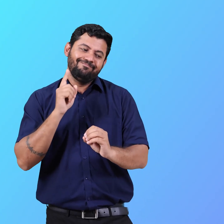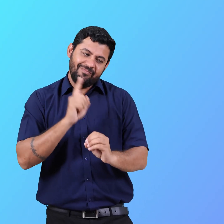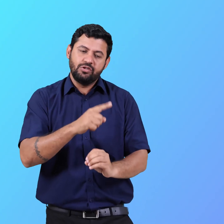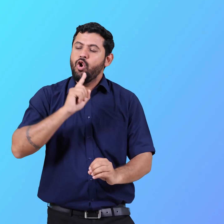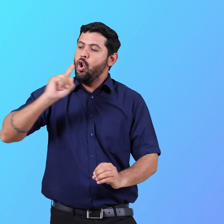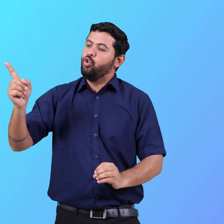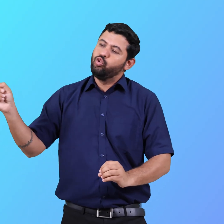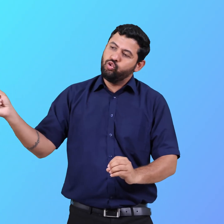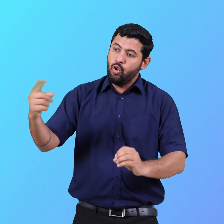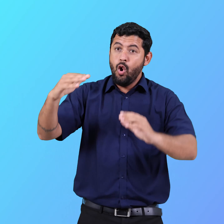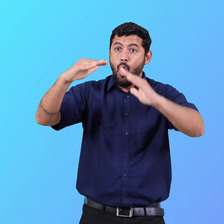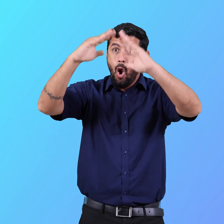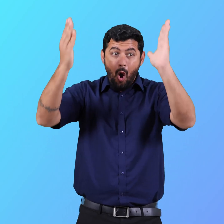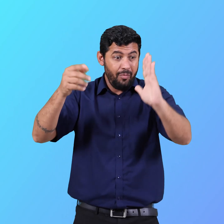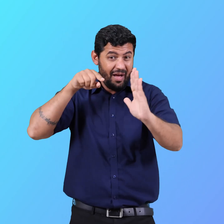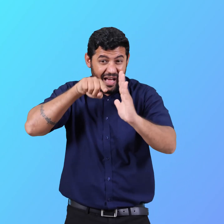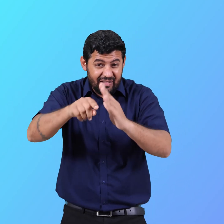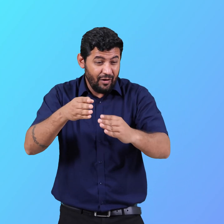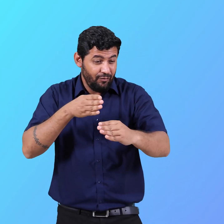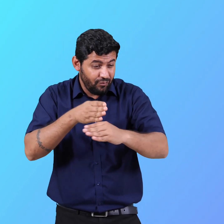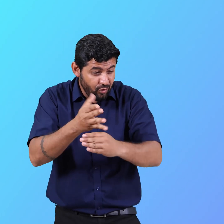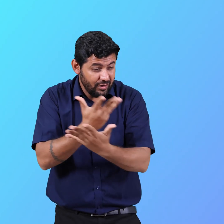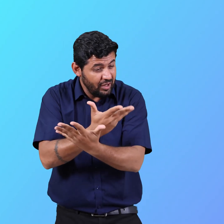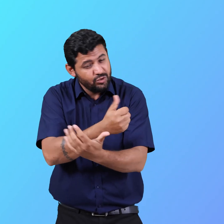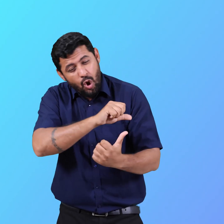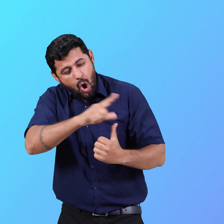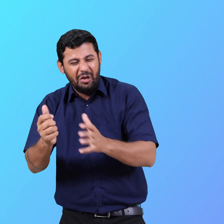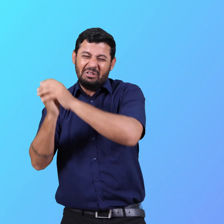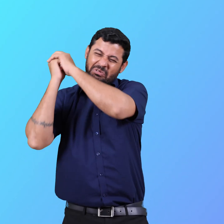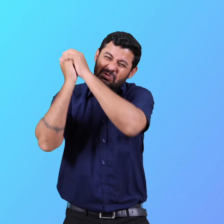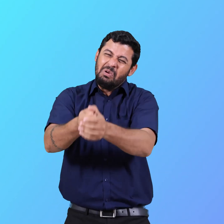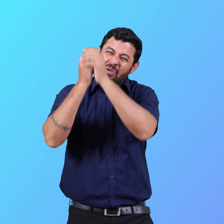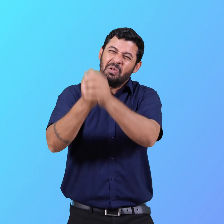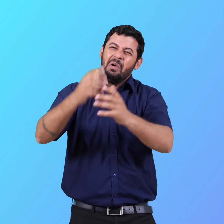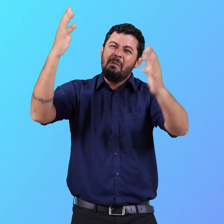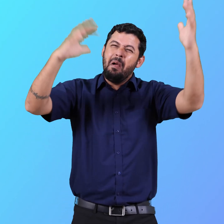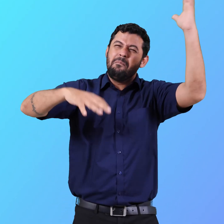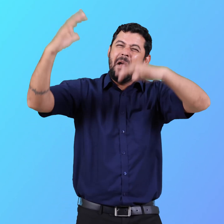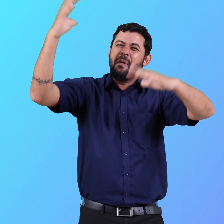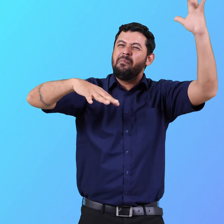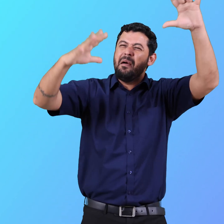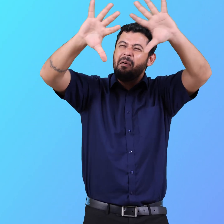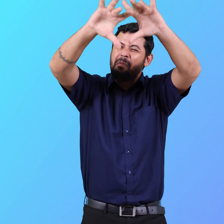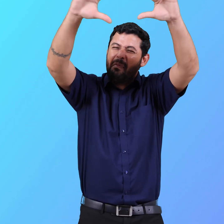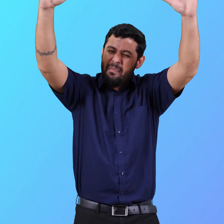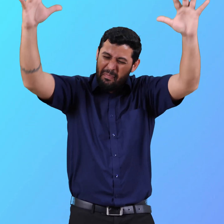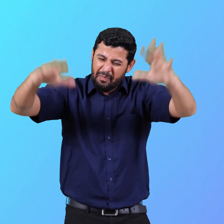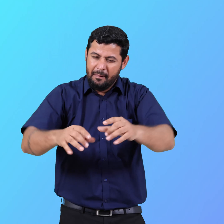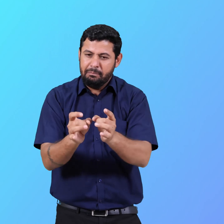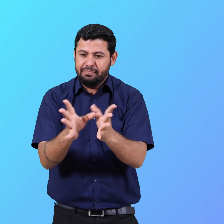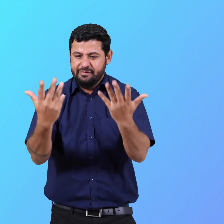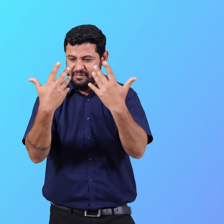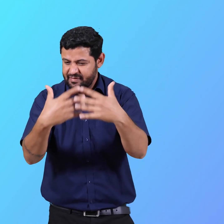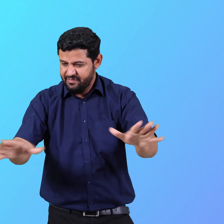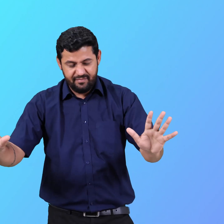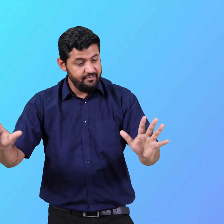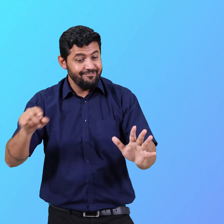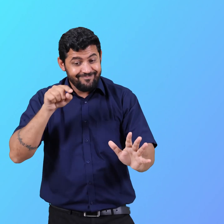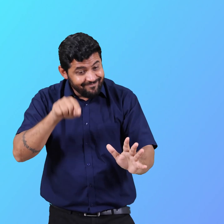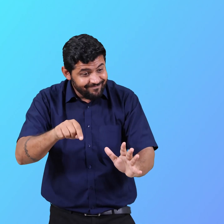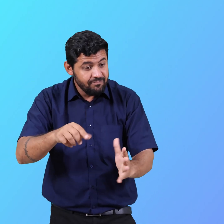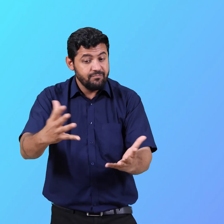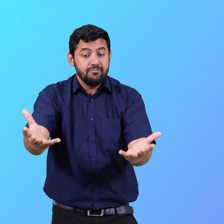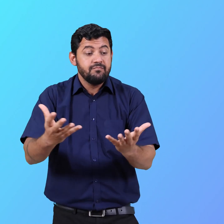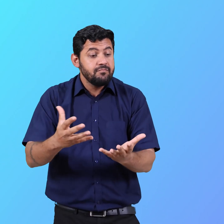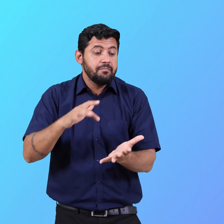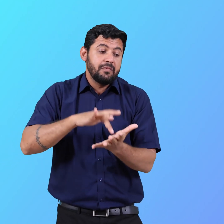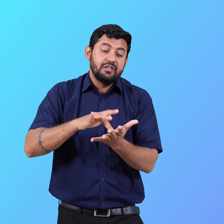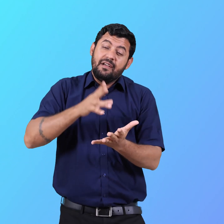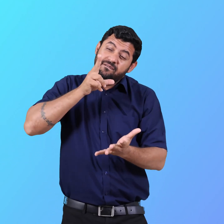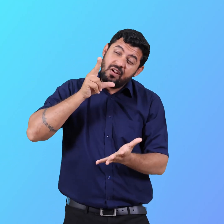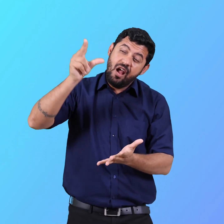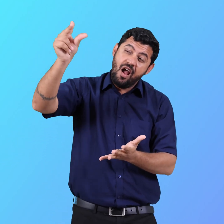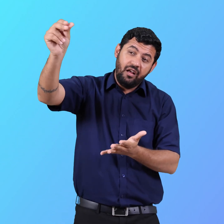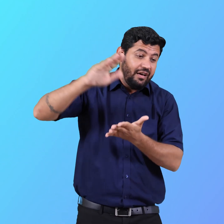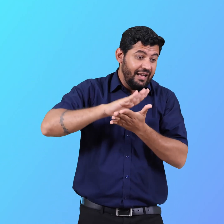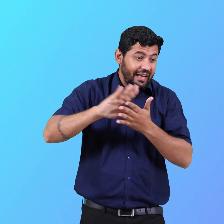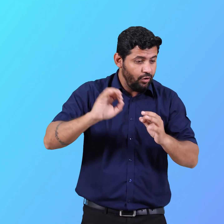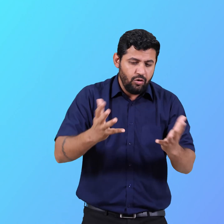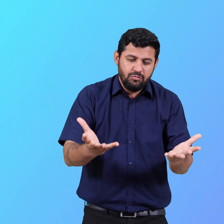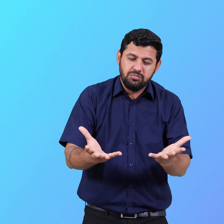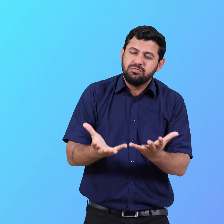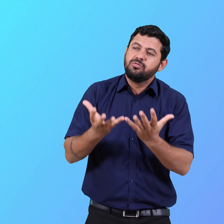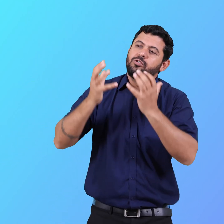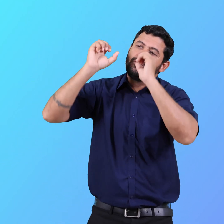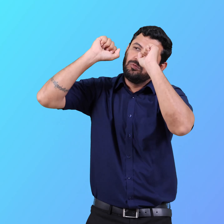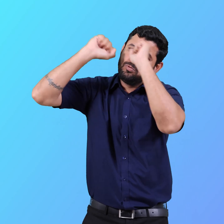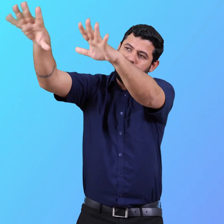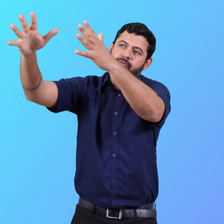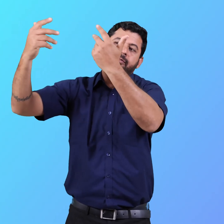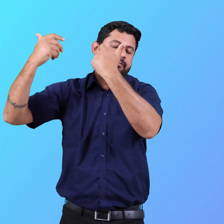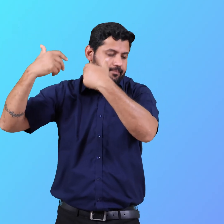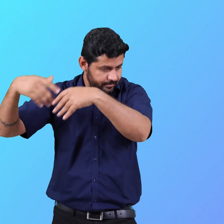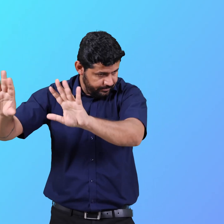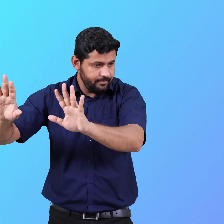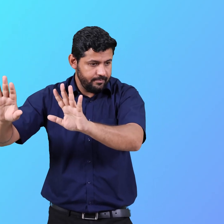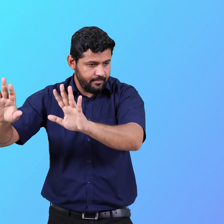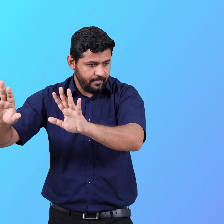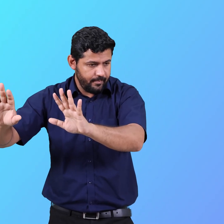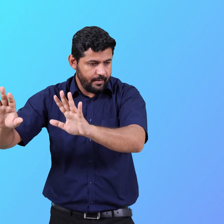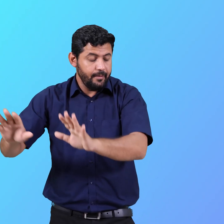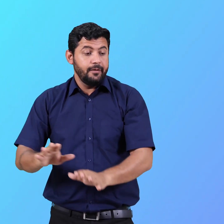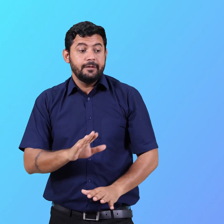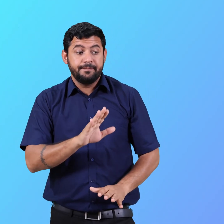The house must be torn down. All the stones, plaster and pieces of wood must be taken to the special unclean place outside the city.